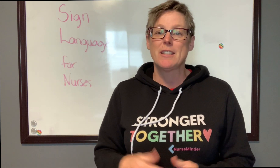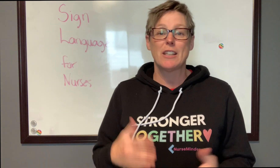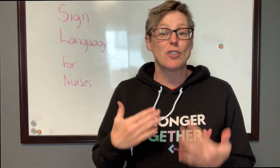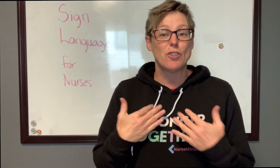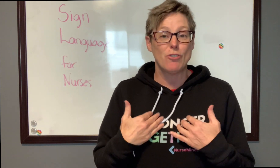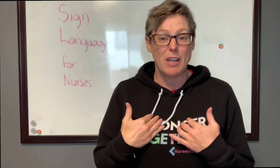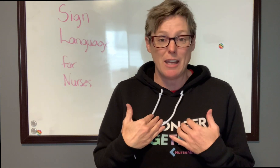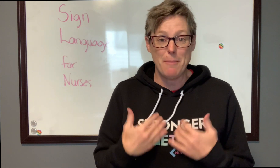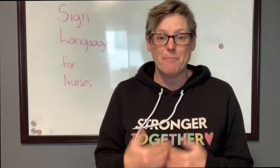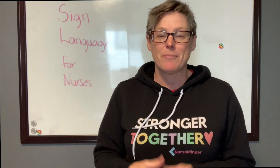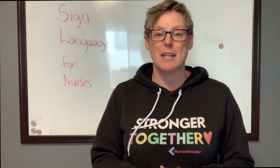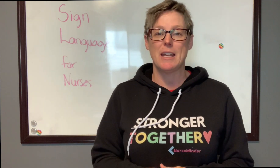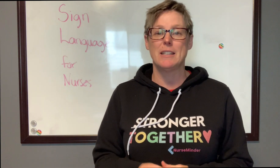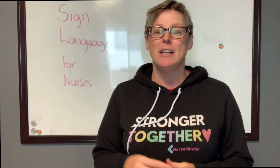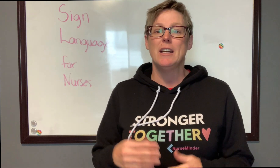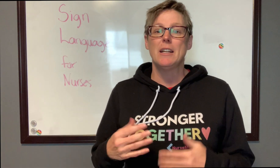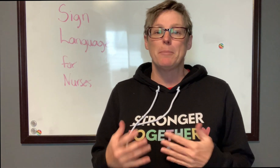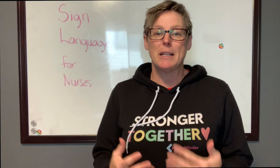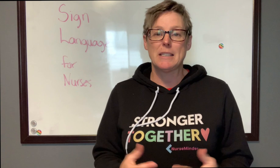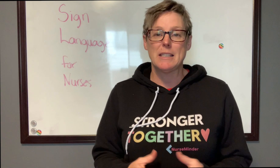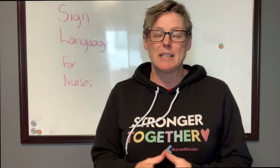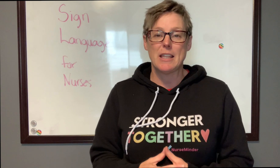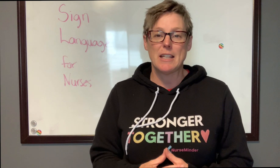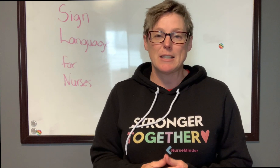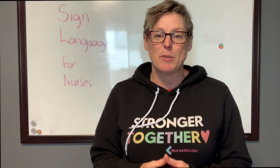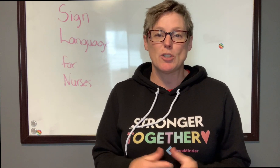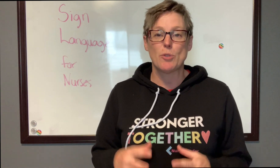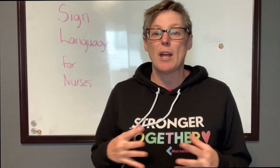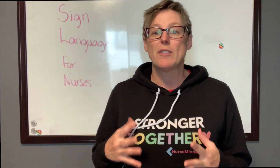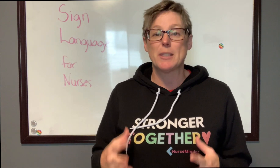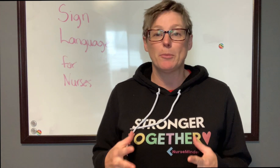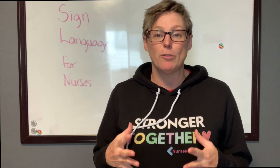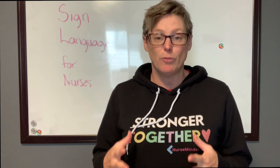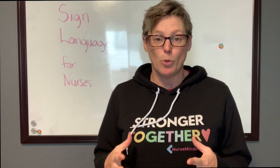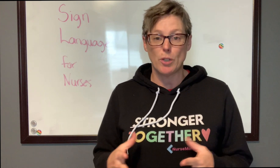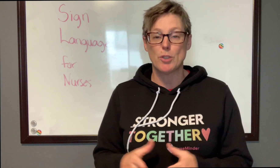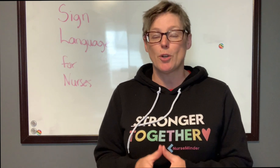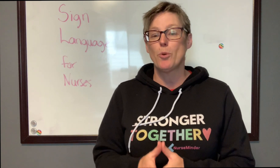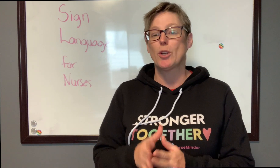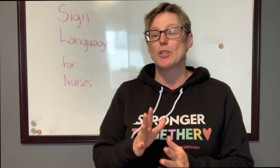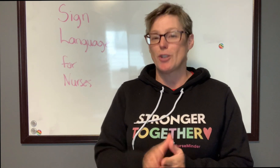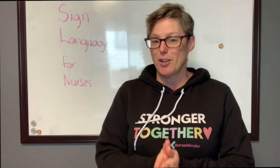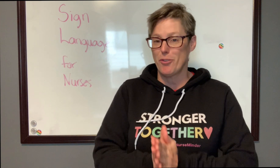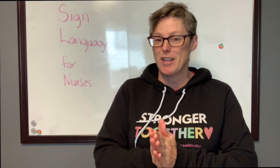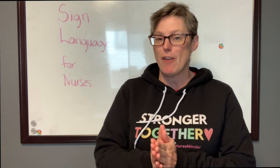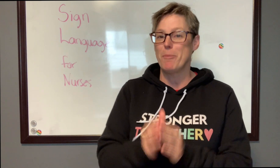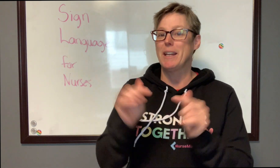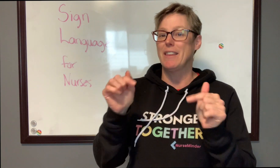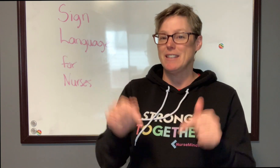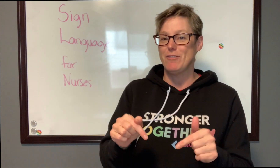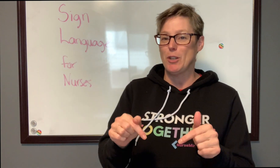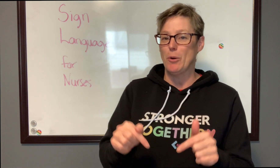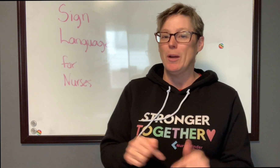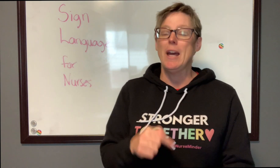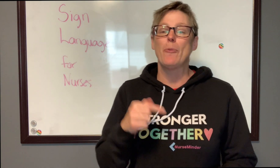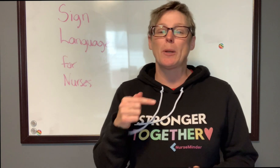such as your name and places and things that we just don't have a symbol for so we're going to start off with the